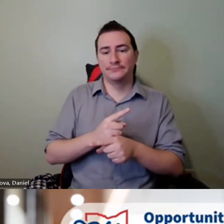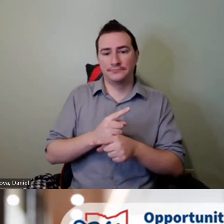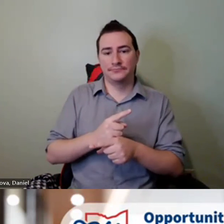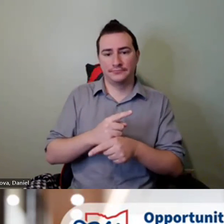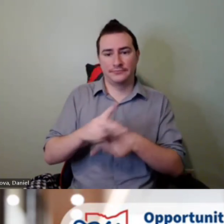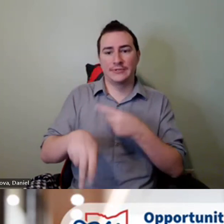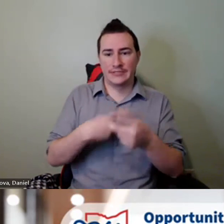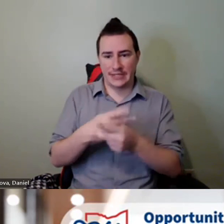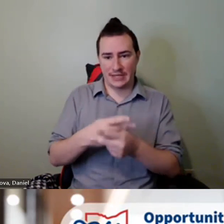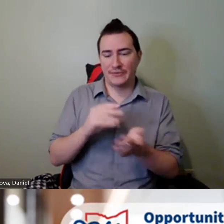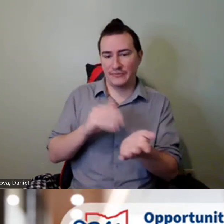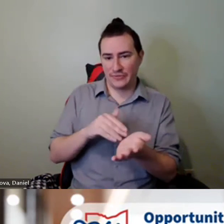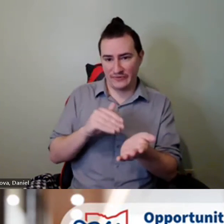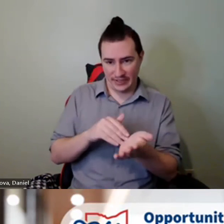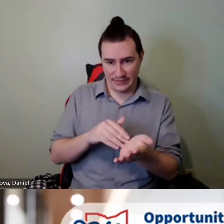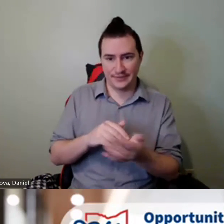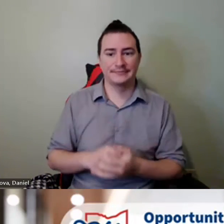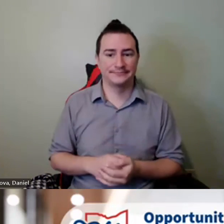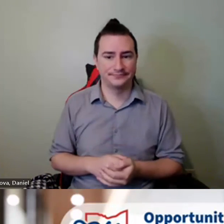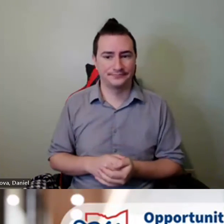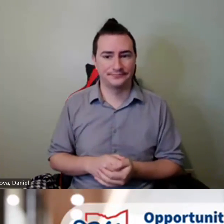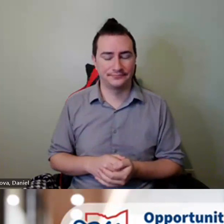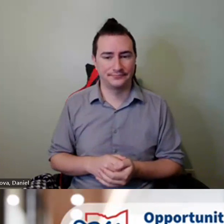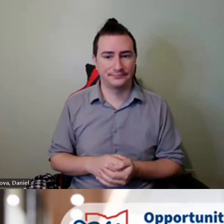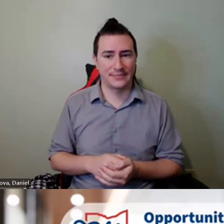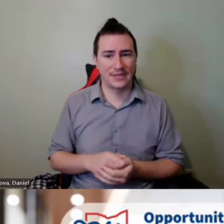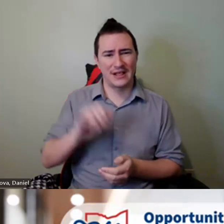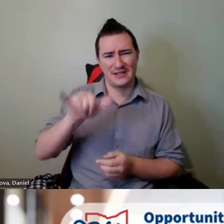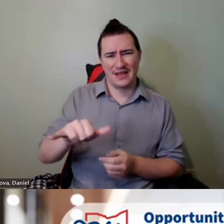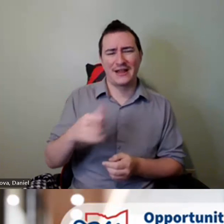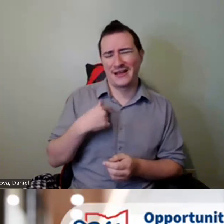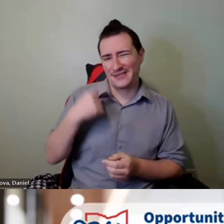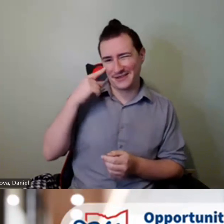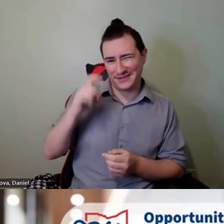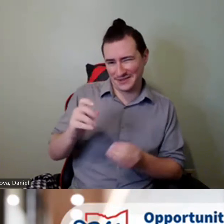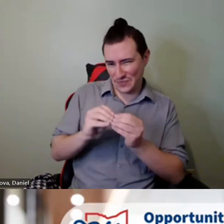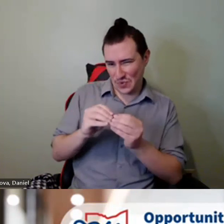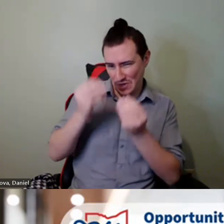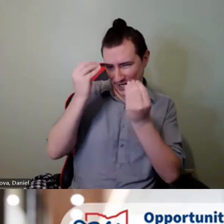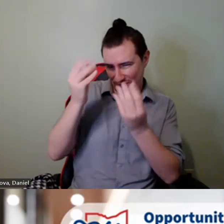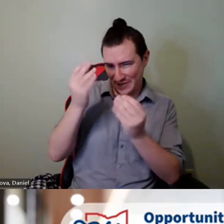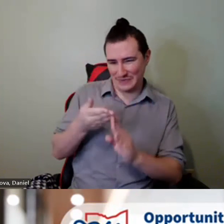And I think that one we might need to know a little bit more information about that to give some better guidance, but that